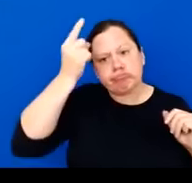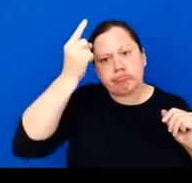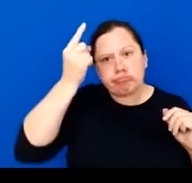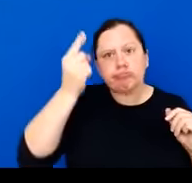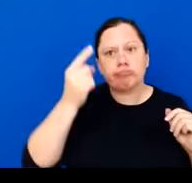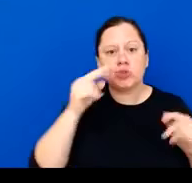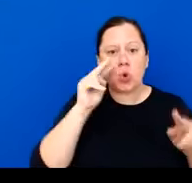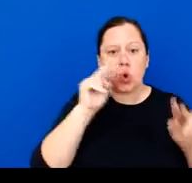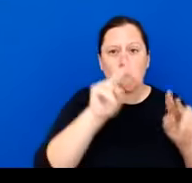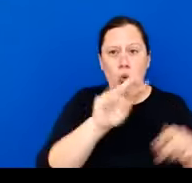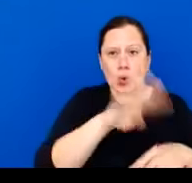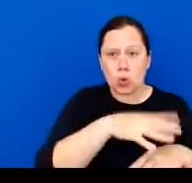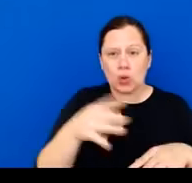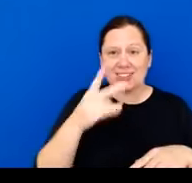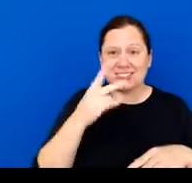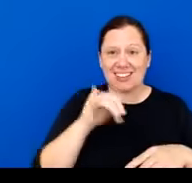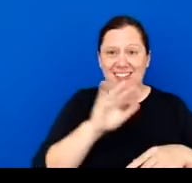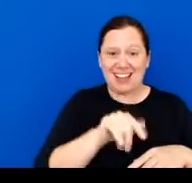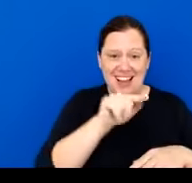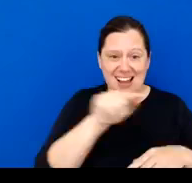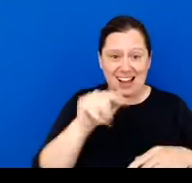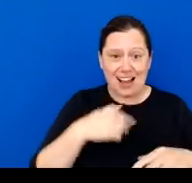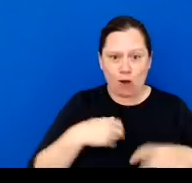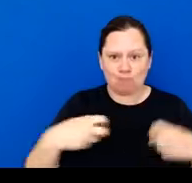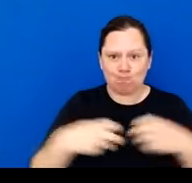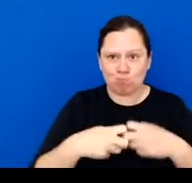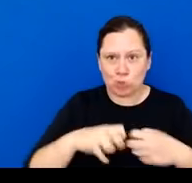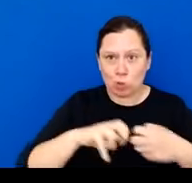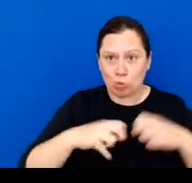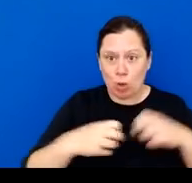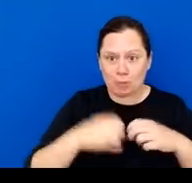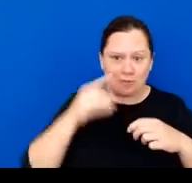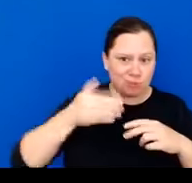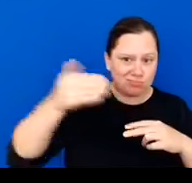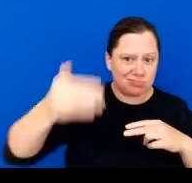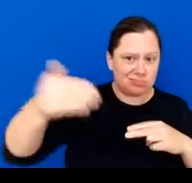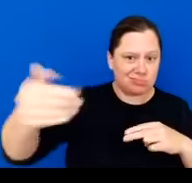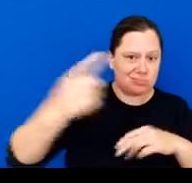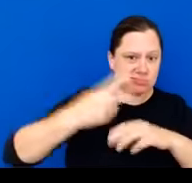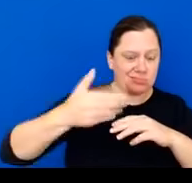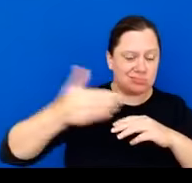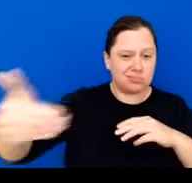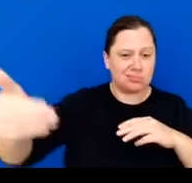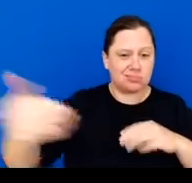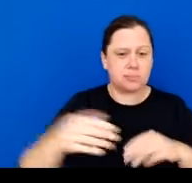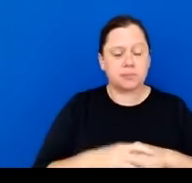weather-wise for the next uh several days so big weather concerns